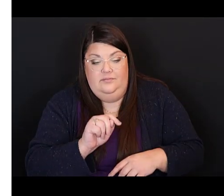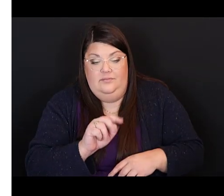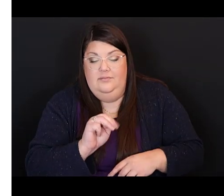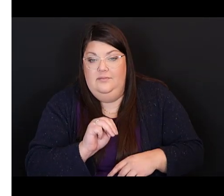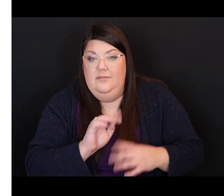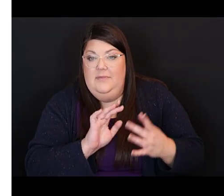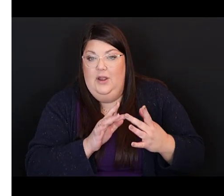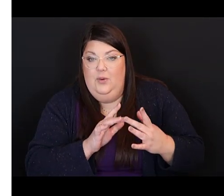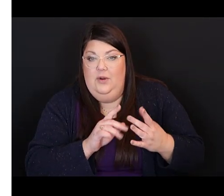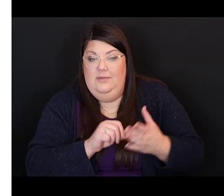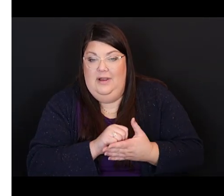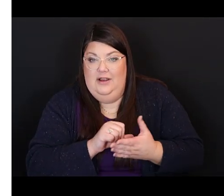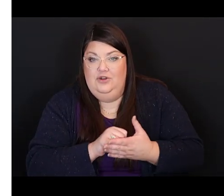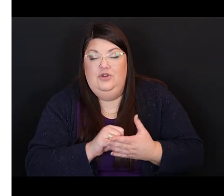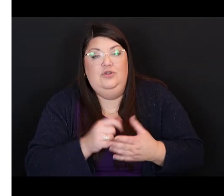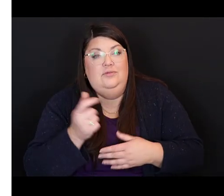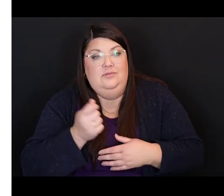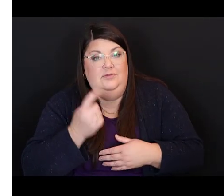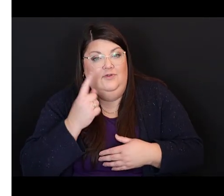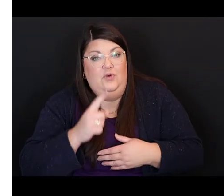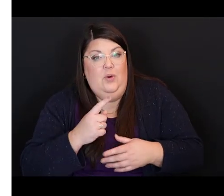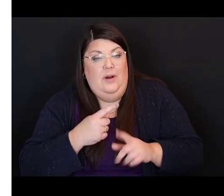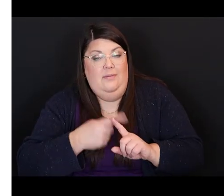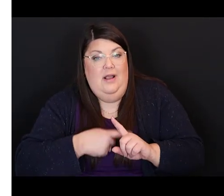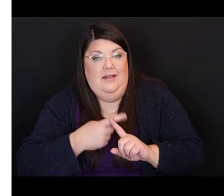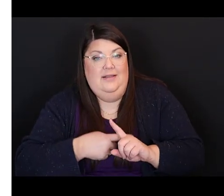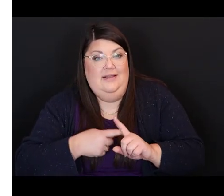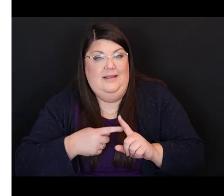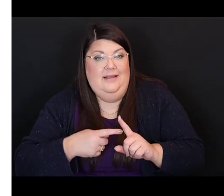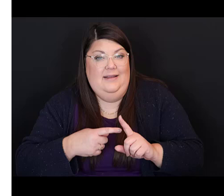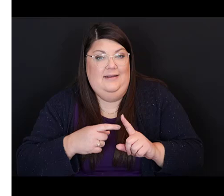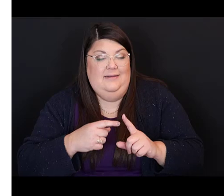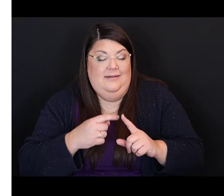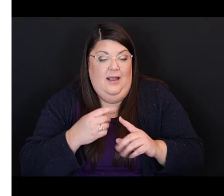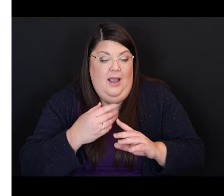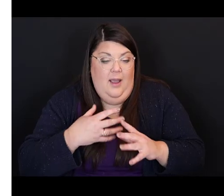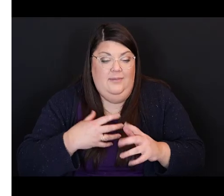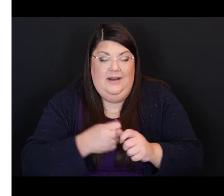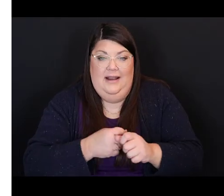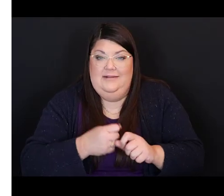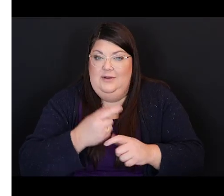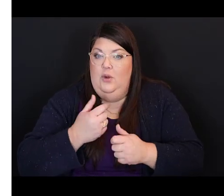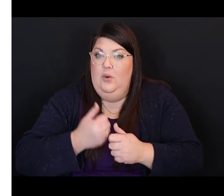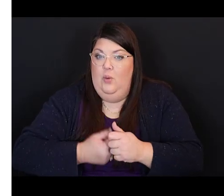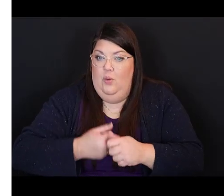subscribe for our monthly library updates. This is once a month. All of the materials that have been